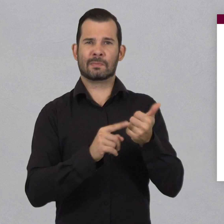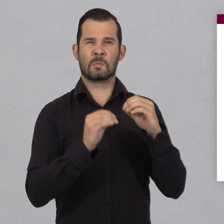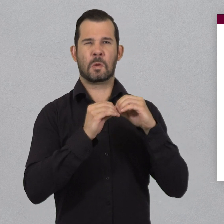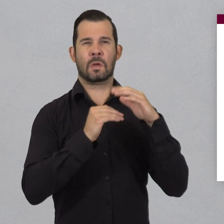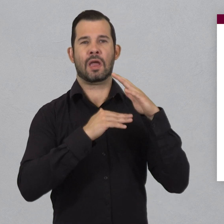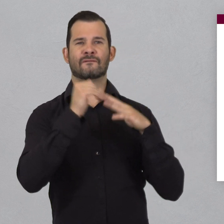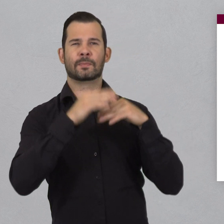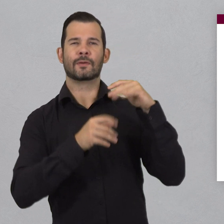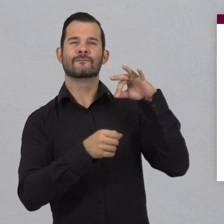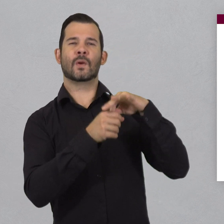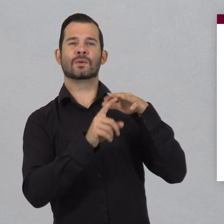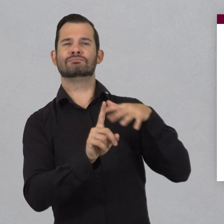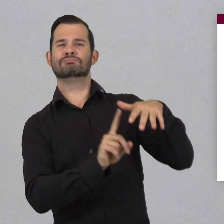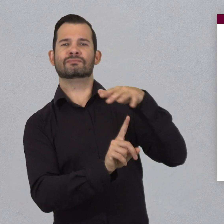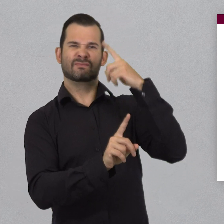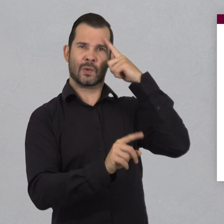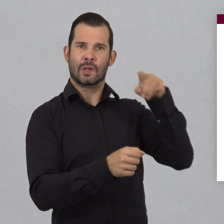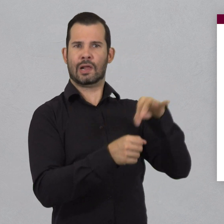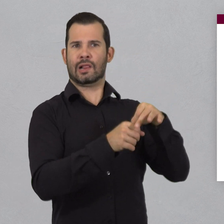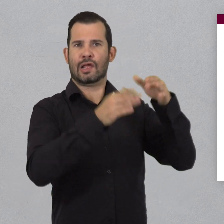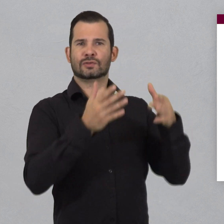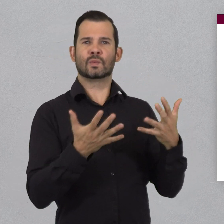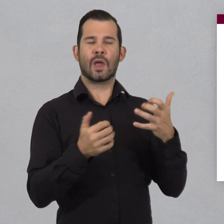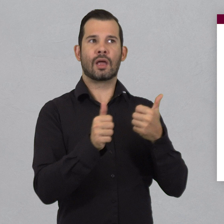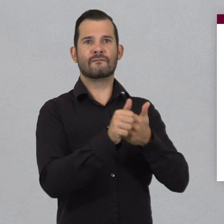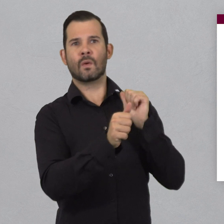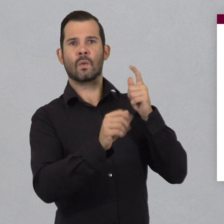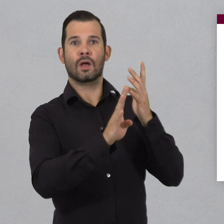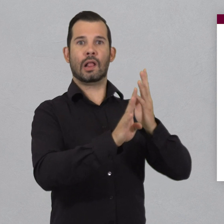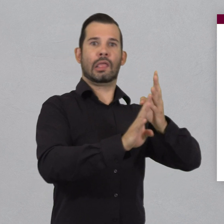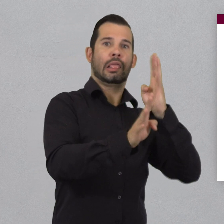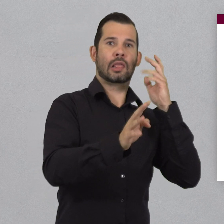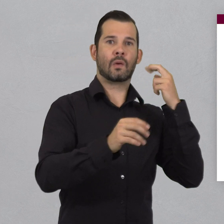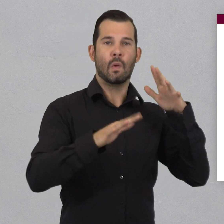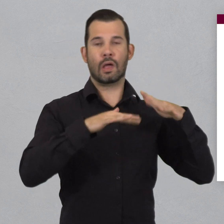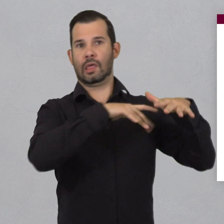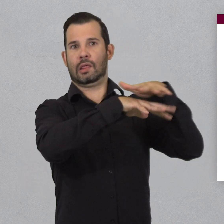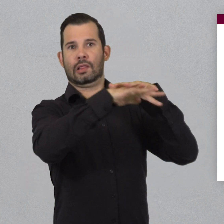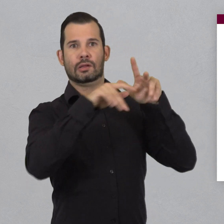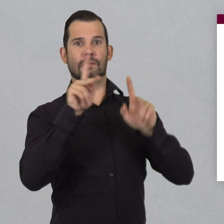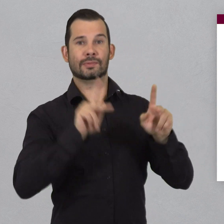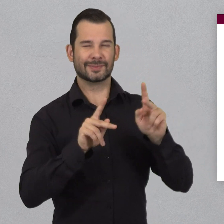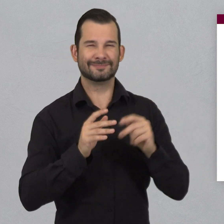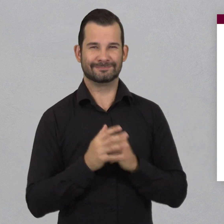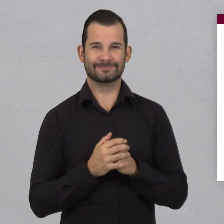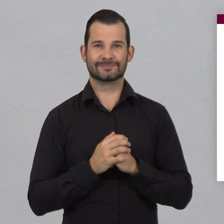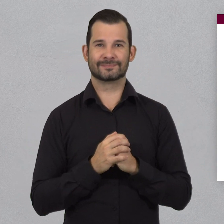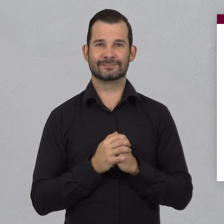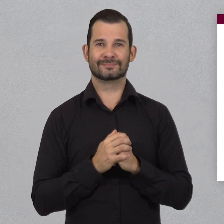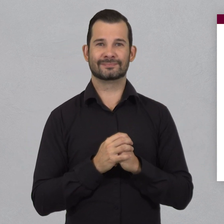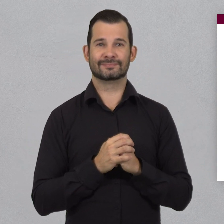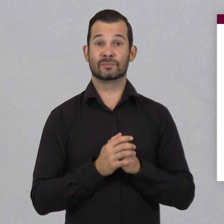a more comfortable voting environment for electors who want to avoid lines or crowds.